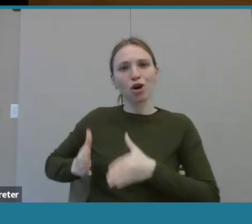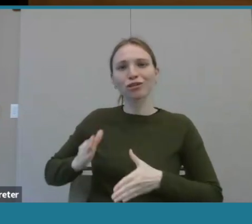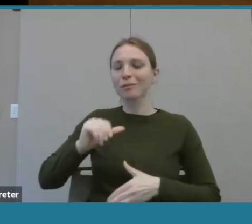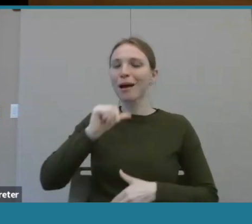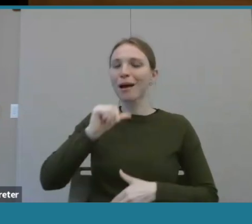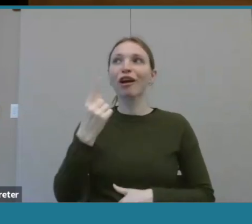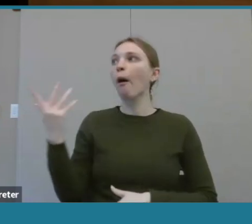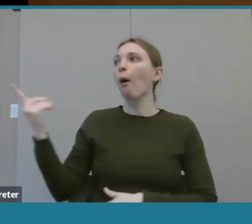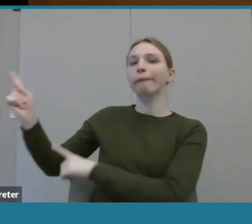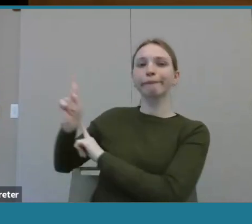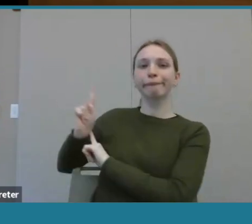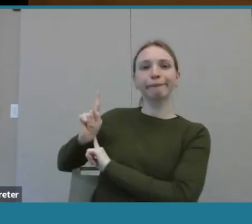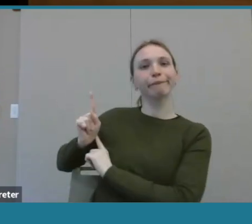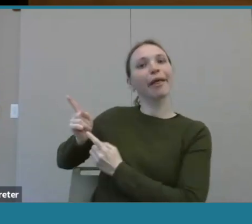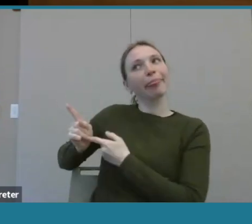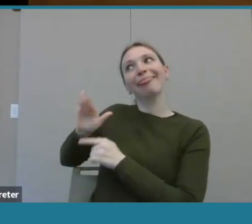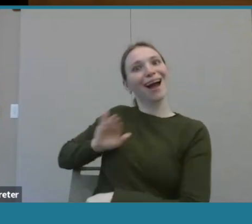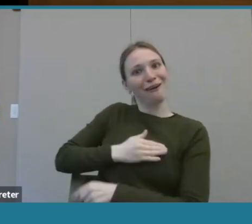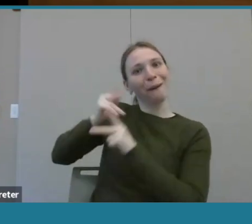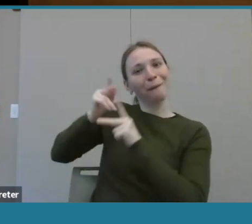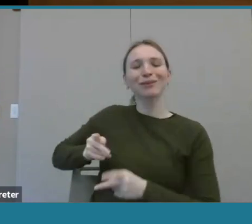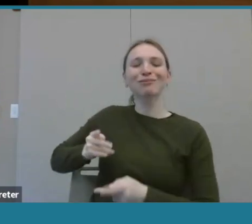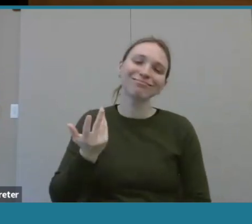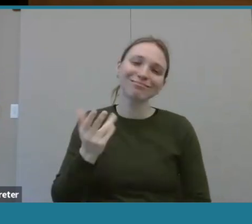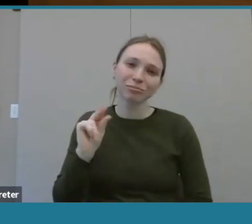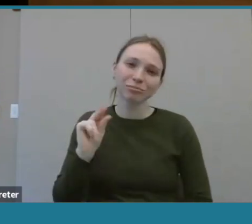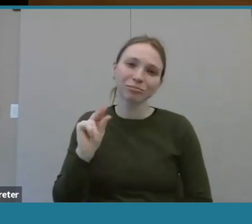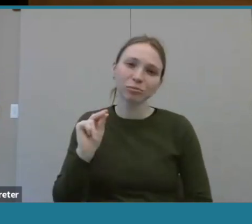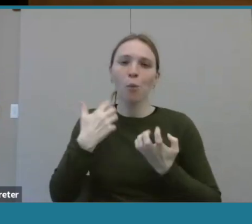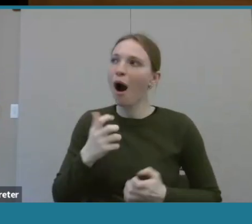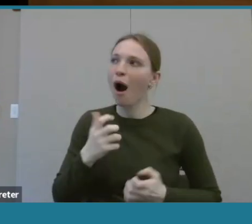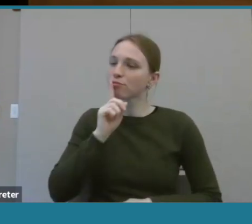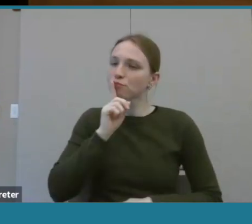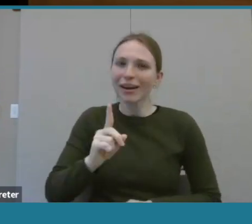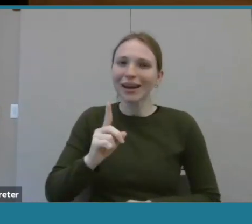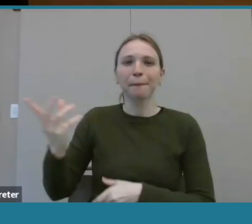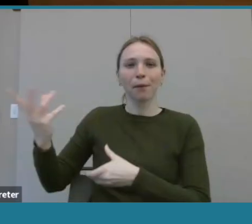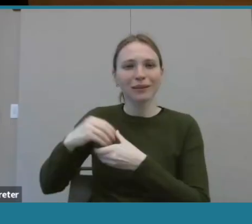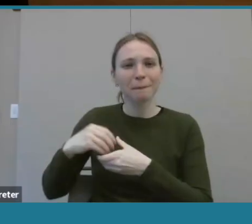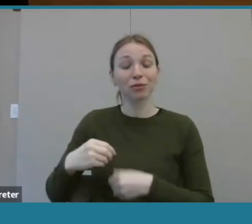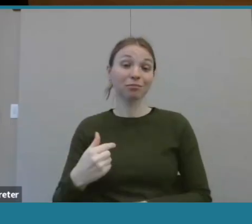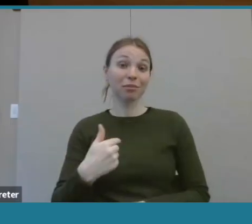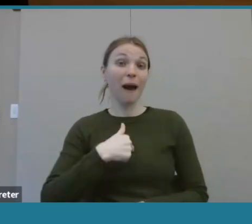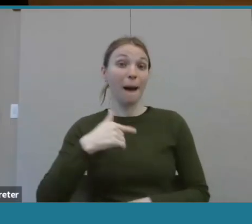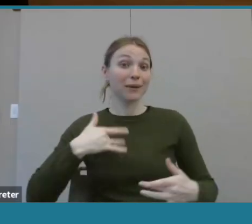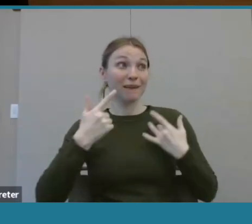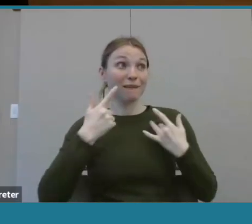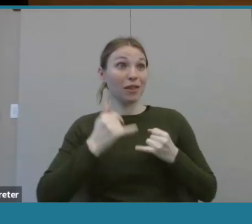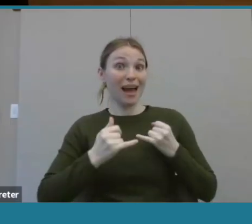token or the lip service of that, but actually giving meaningful participation. I'm really excited towards the end of our presentation, one of our partners is here